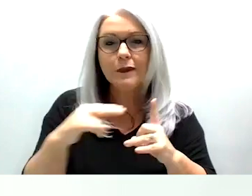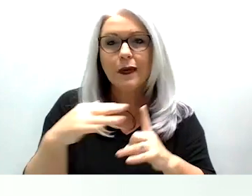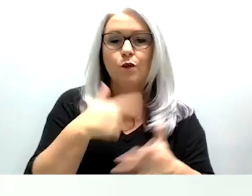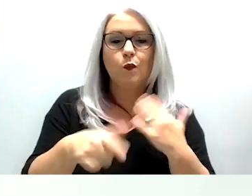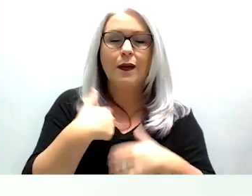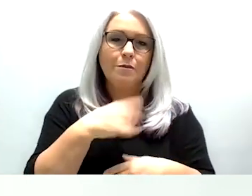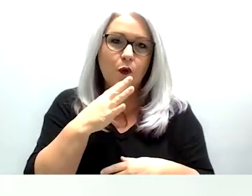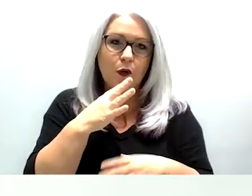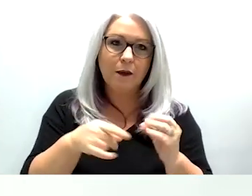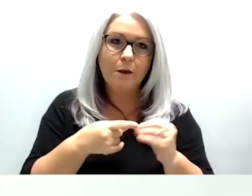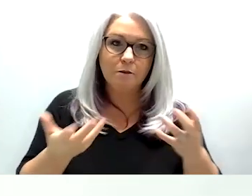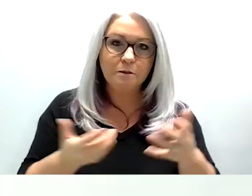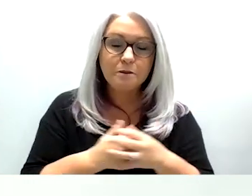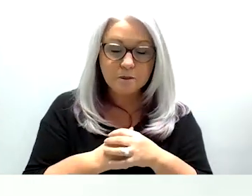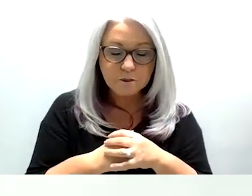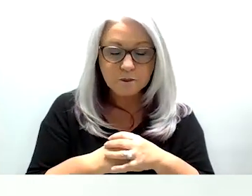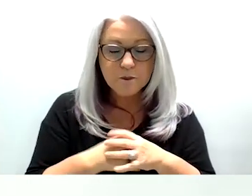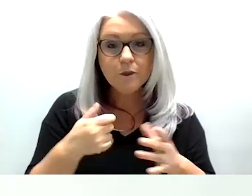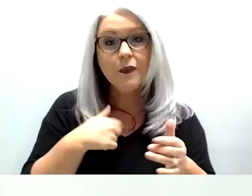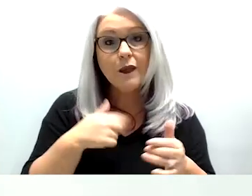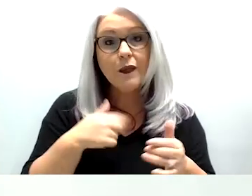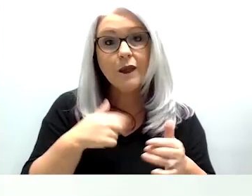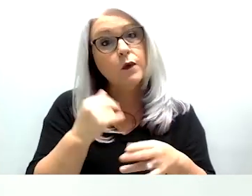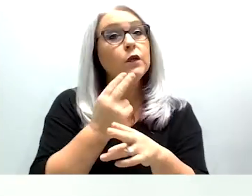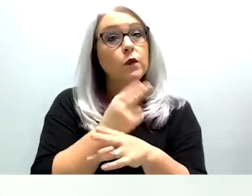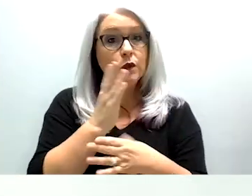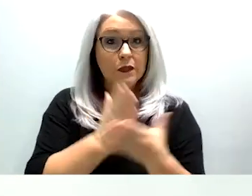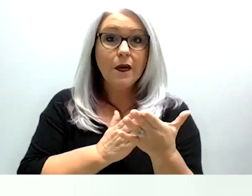context what I'm talking about. I will be using some legal terms. I will try to define